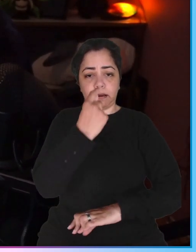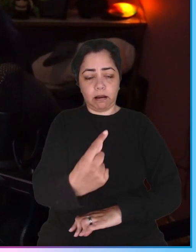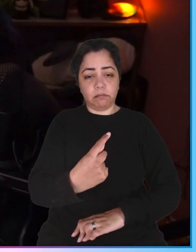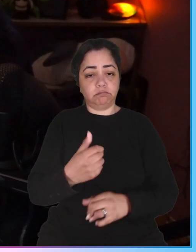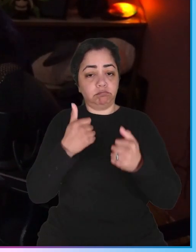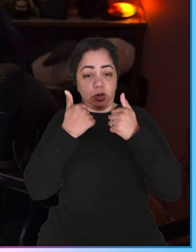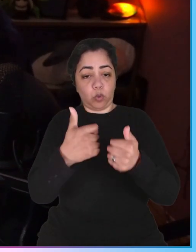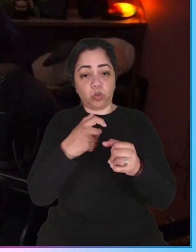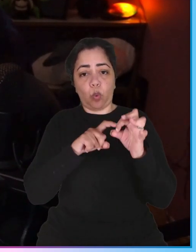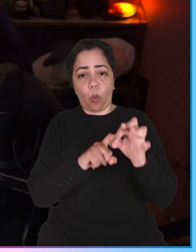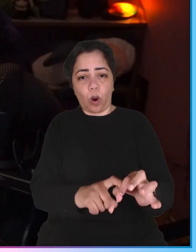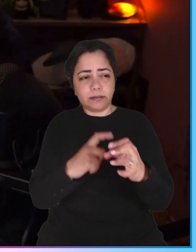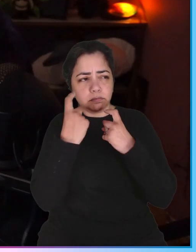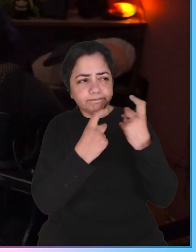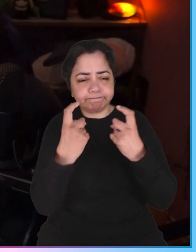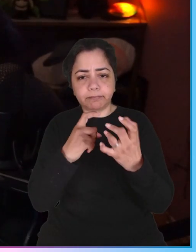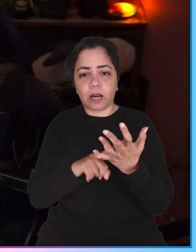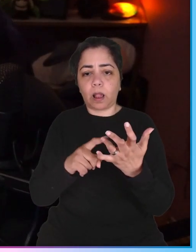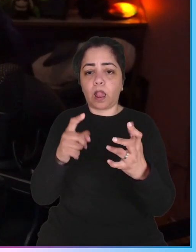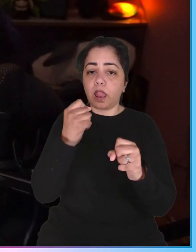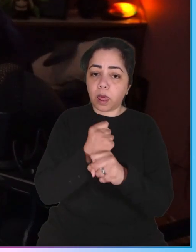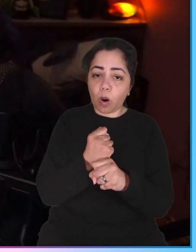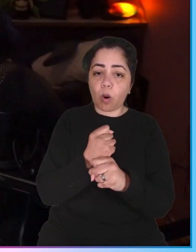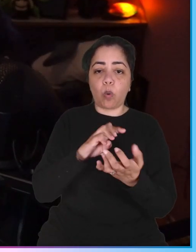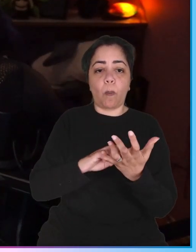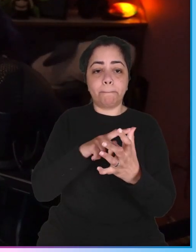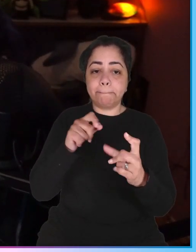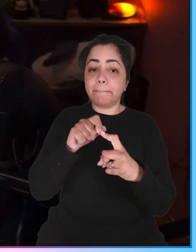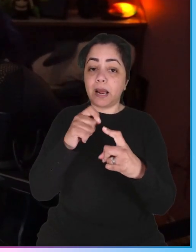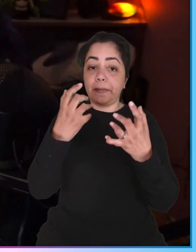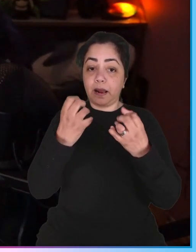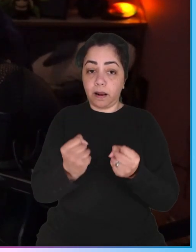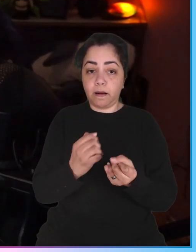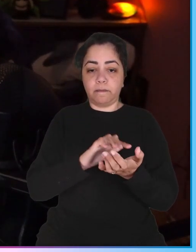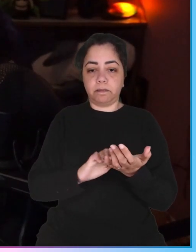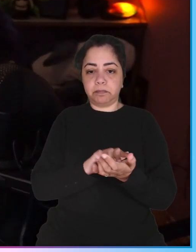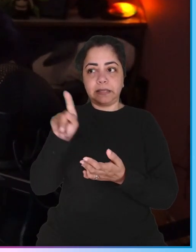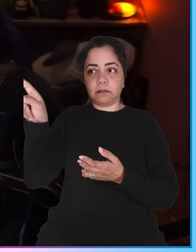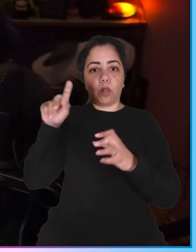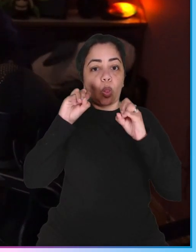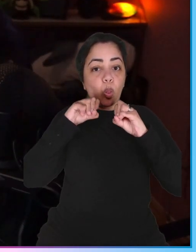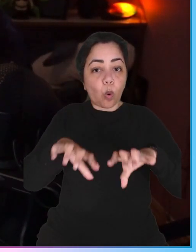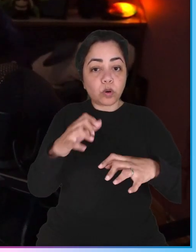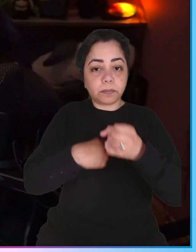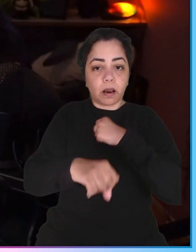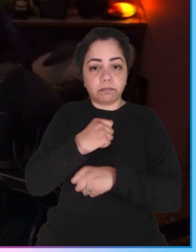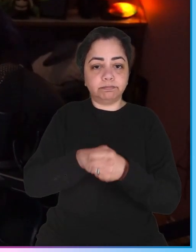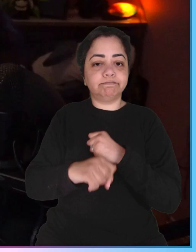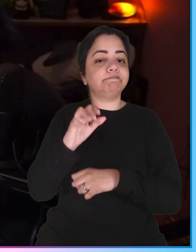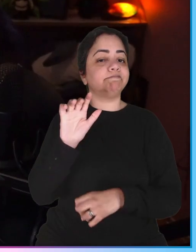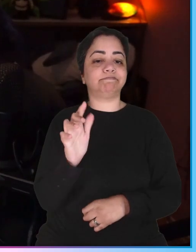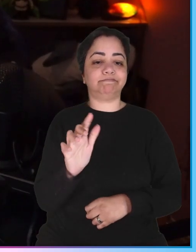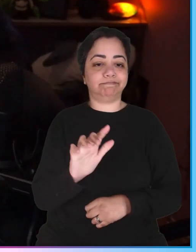The vibrant pixel art, the chiptune soundtrack, and varied boss fights are a perfect accompaniment to a really cool lesbian love story.